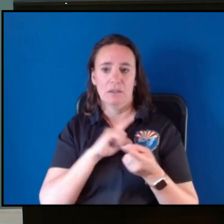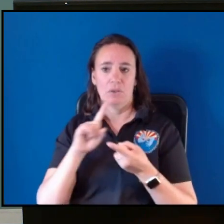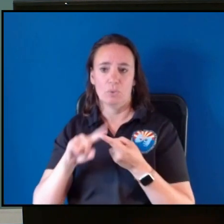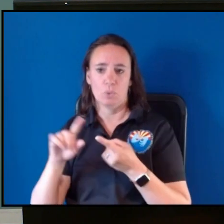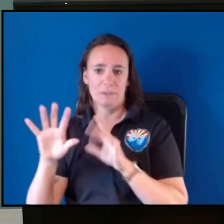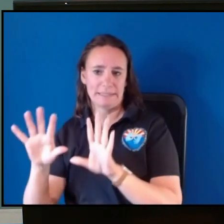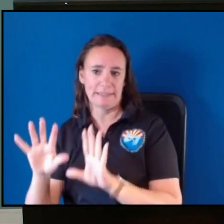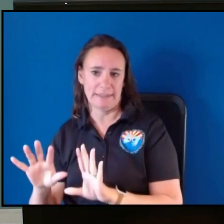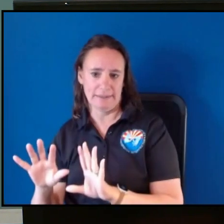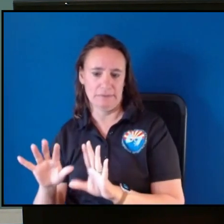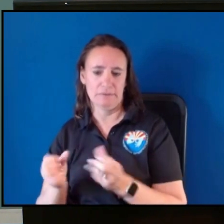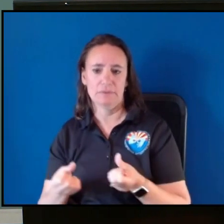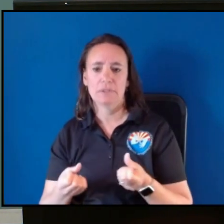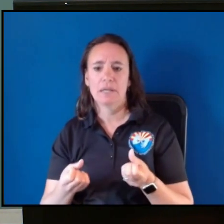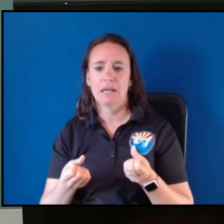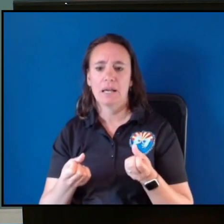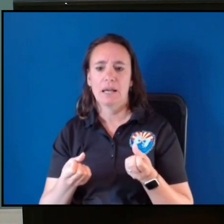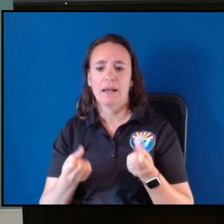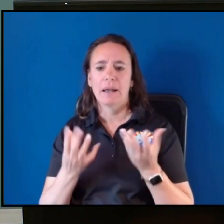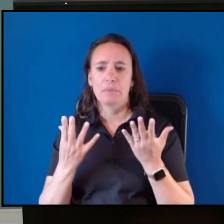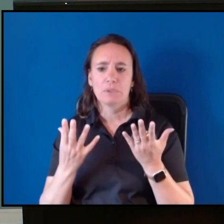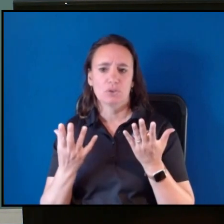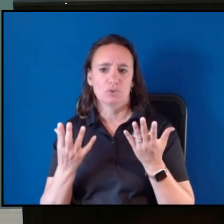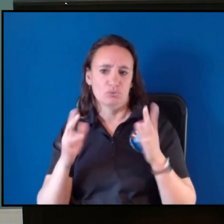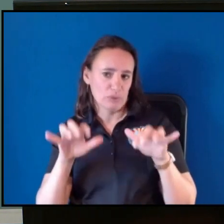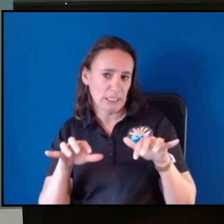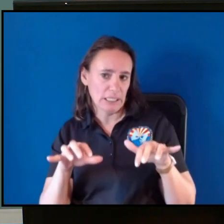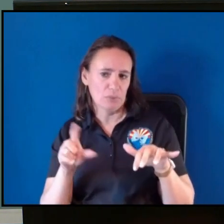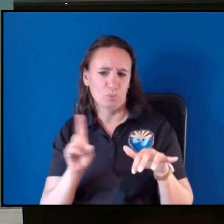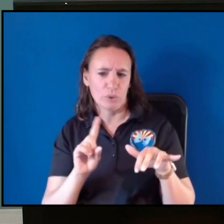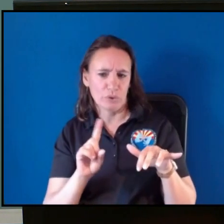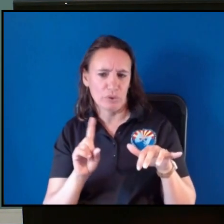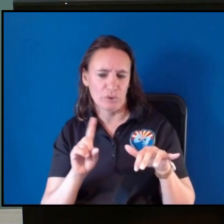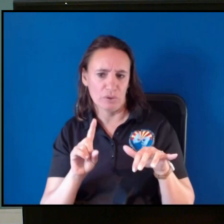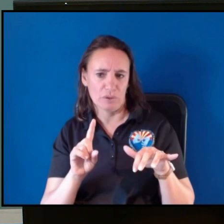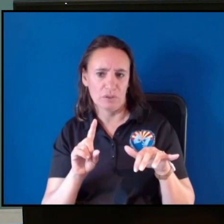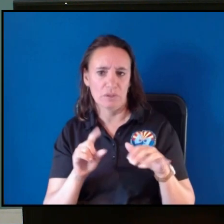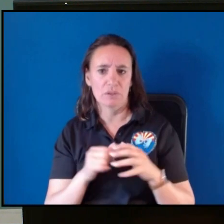and where will it fall and if you take seven days the next